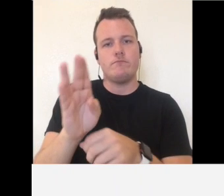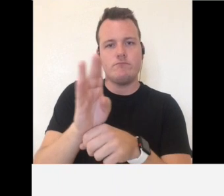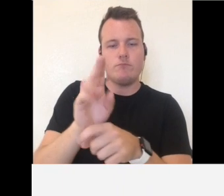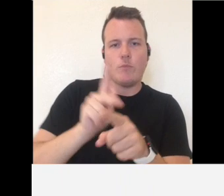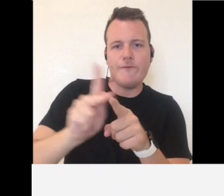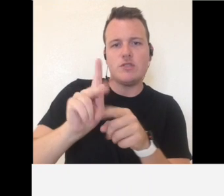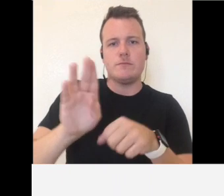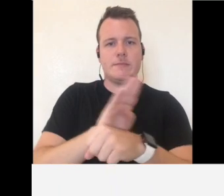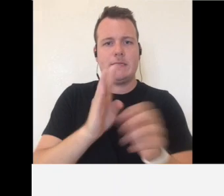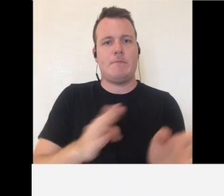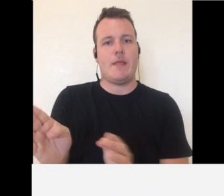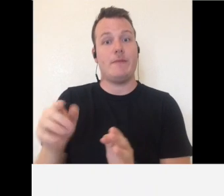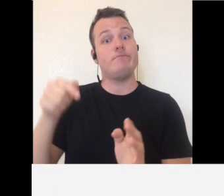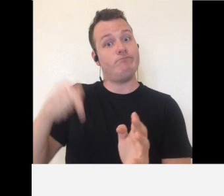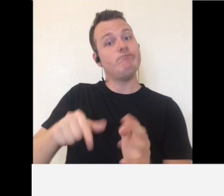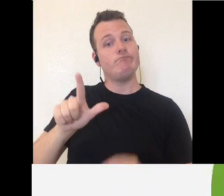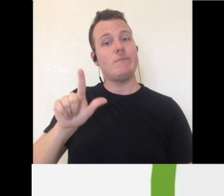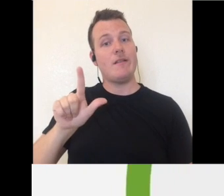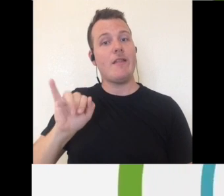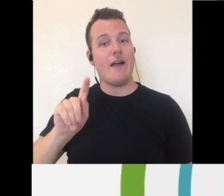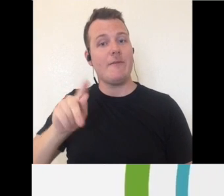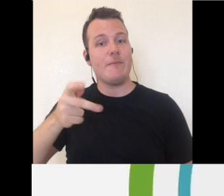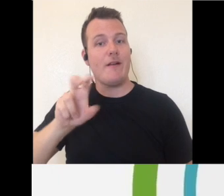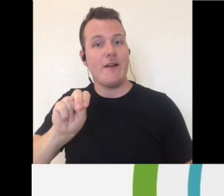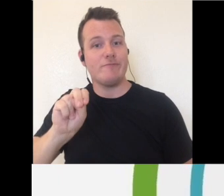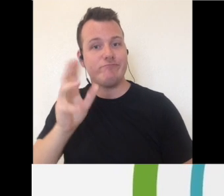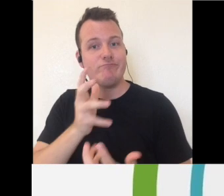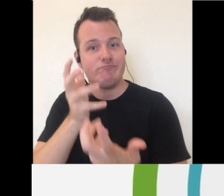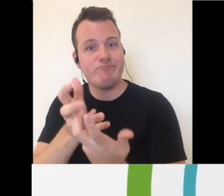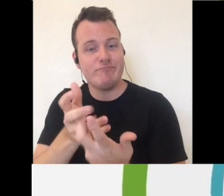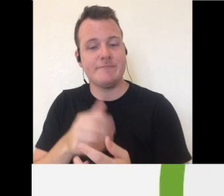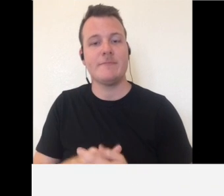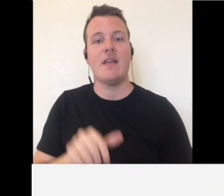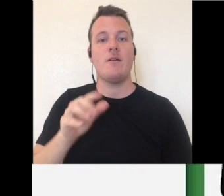gives you a professional plan that you can really put into action. Welcome to